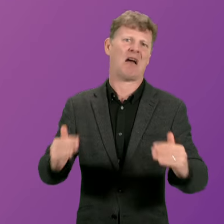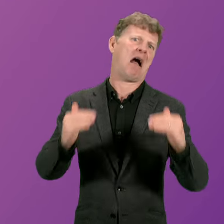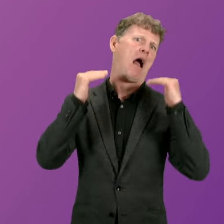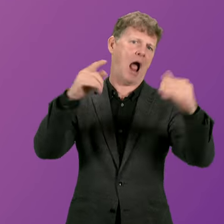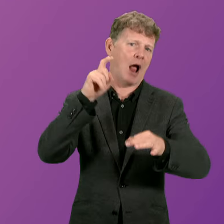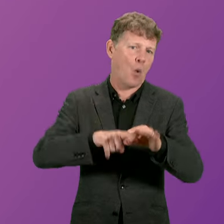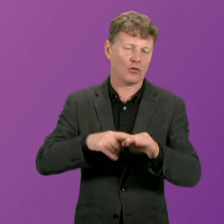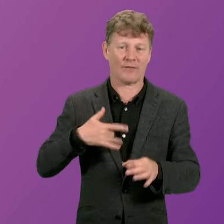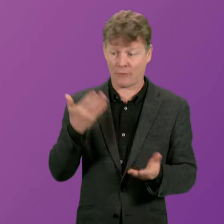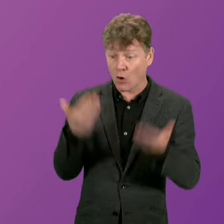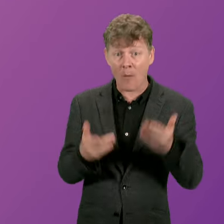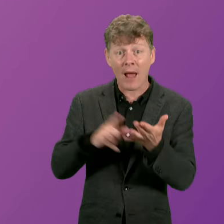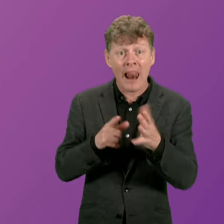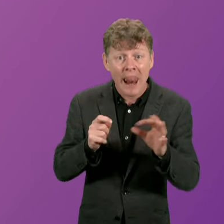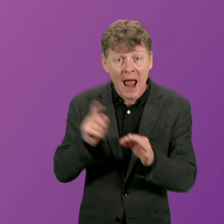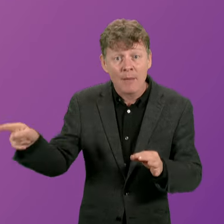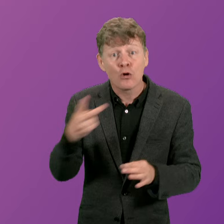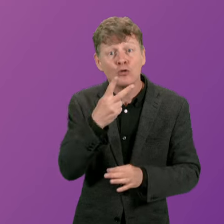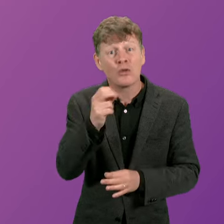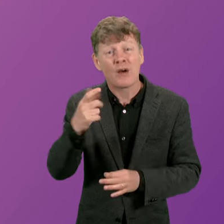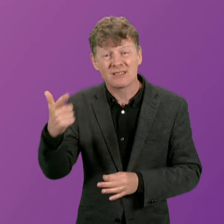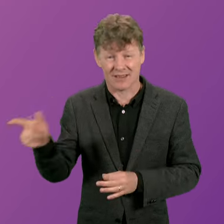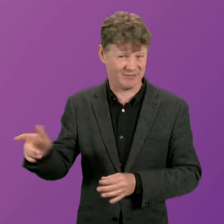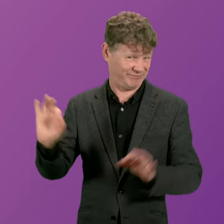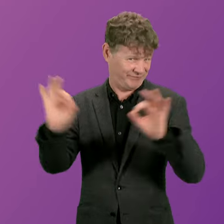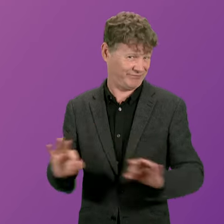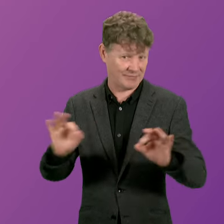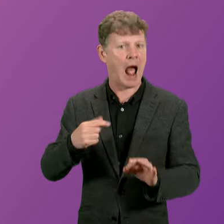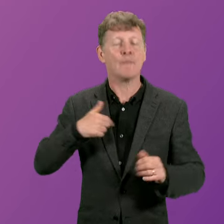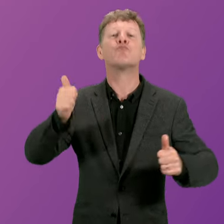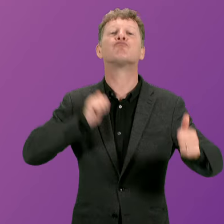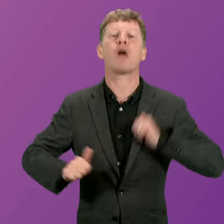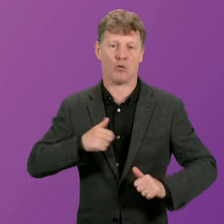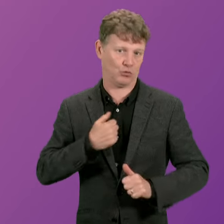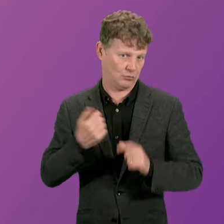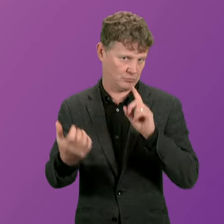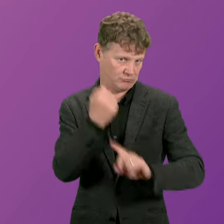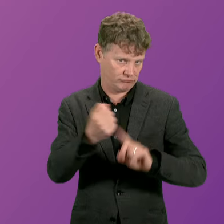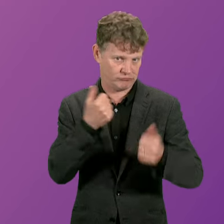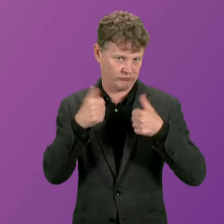than the Labour Government did in Scotland in 2007, and I am proud of what we have achieved.